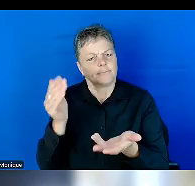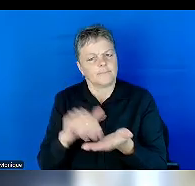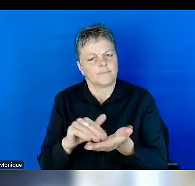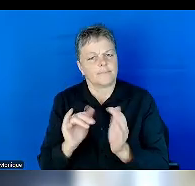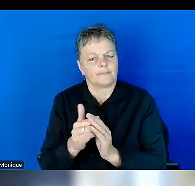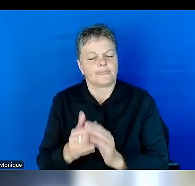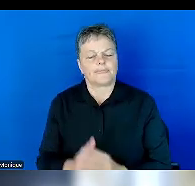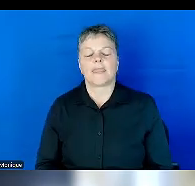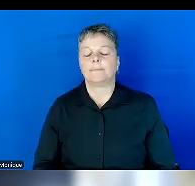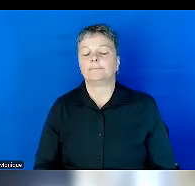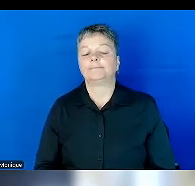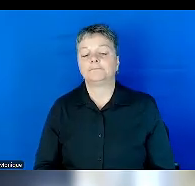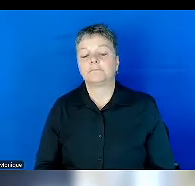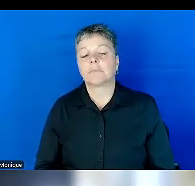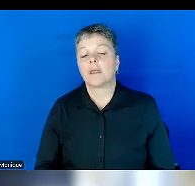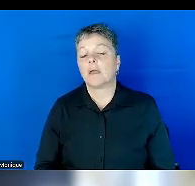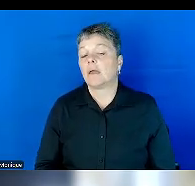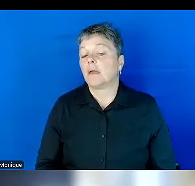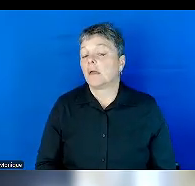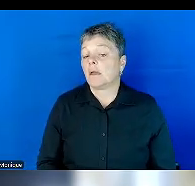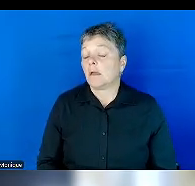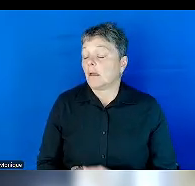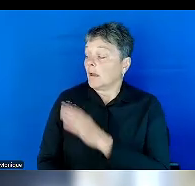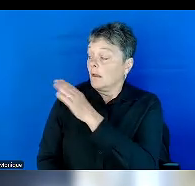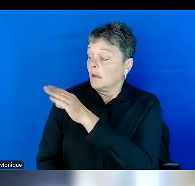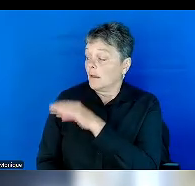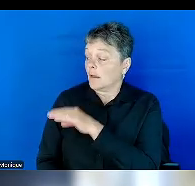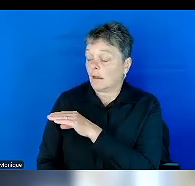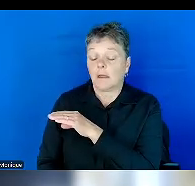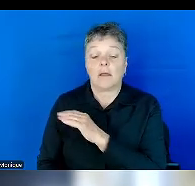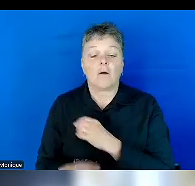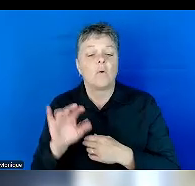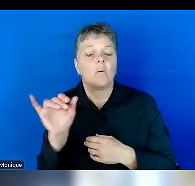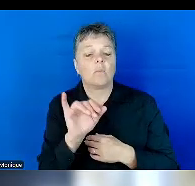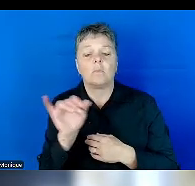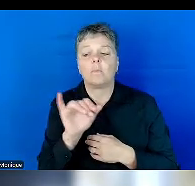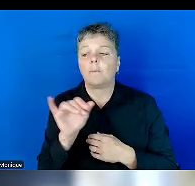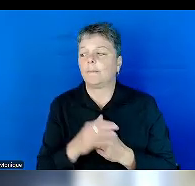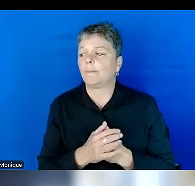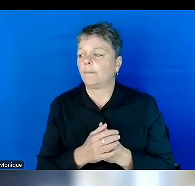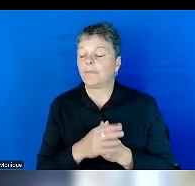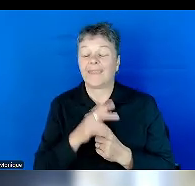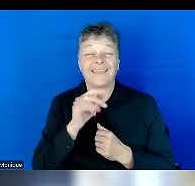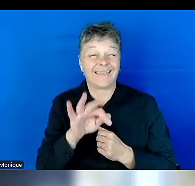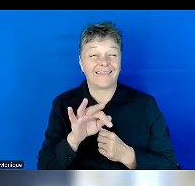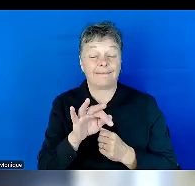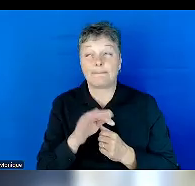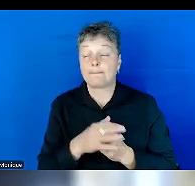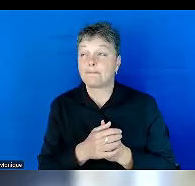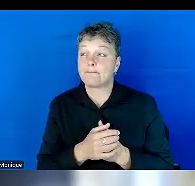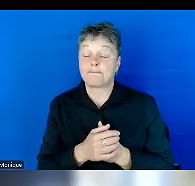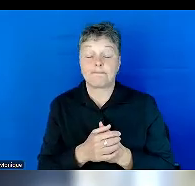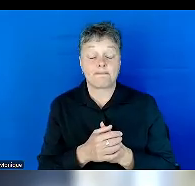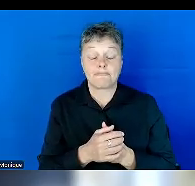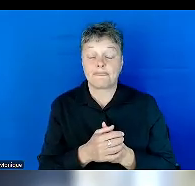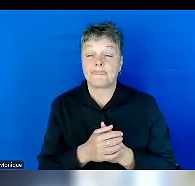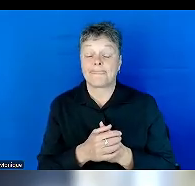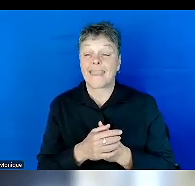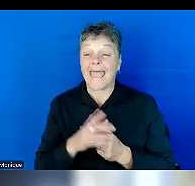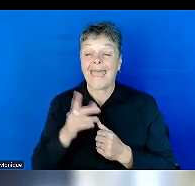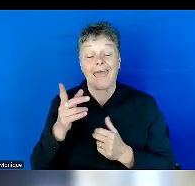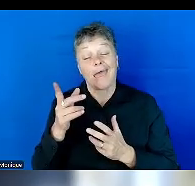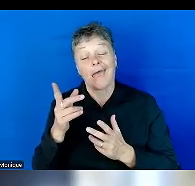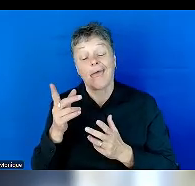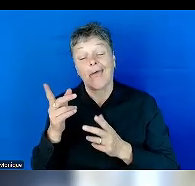give some advice um or help if you're having issues with uh the level of the quality of the